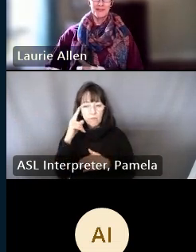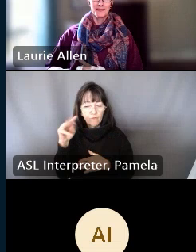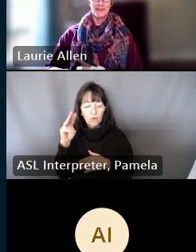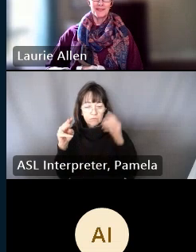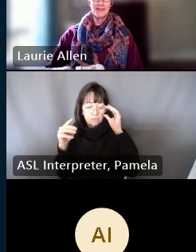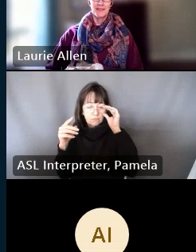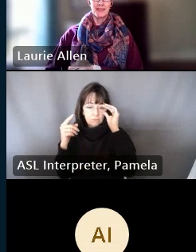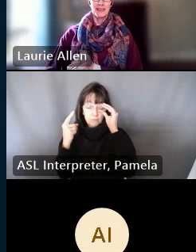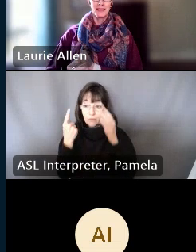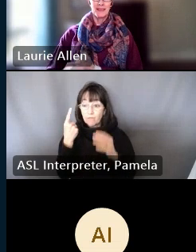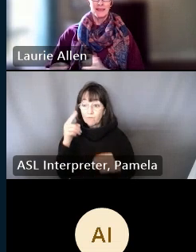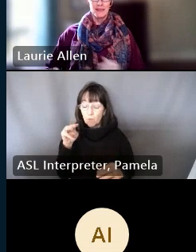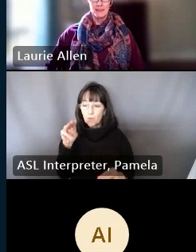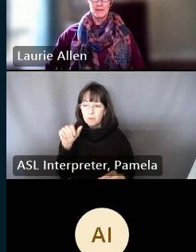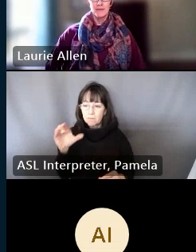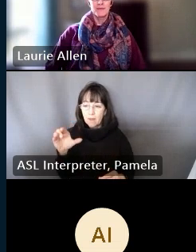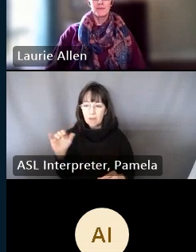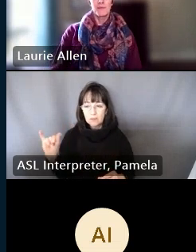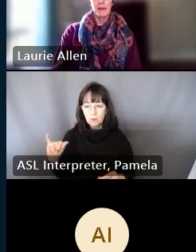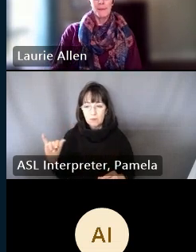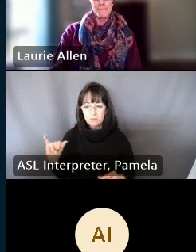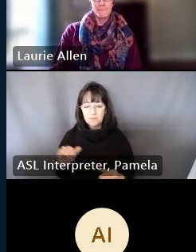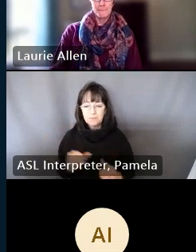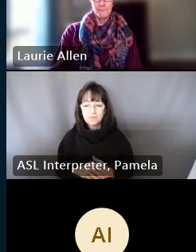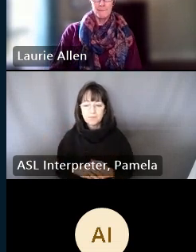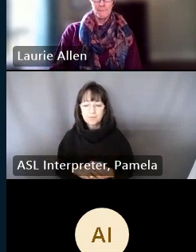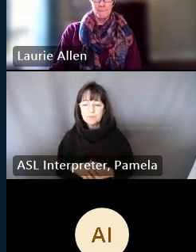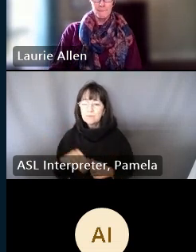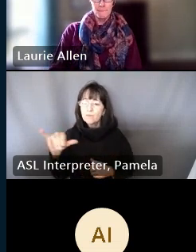And, a question that's popped up in the chat.